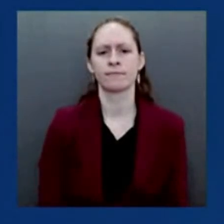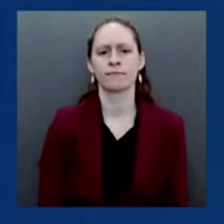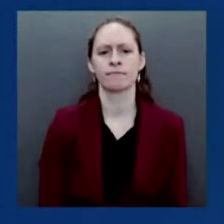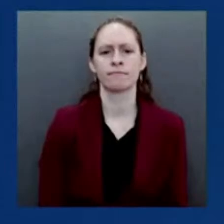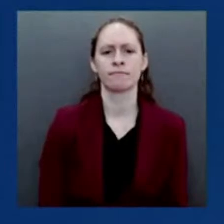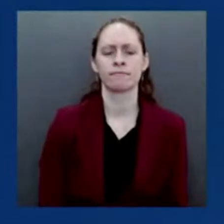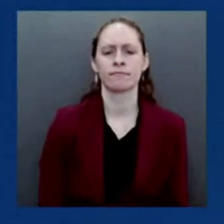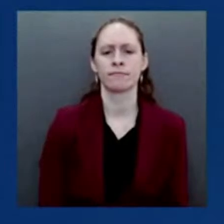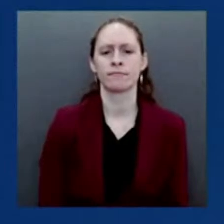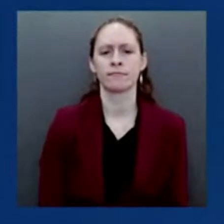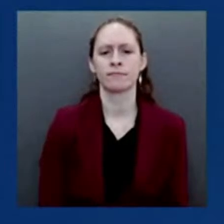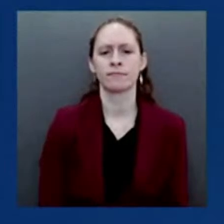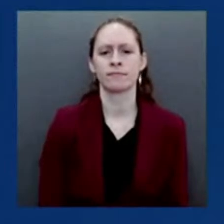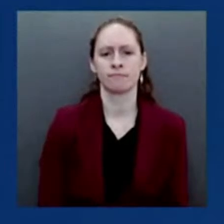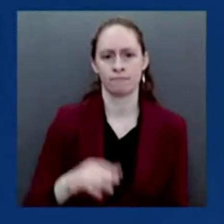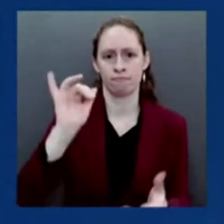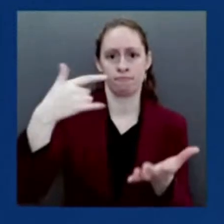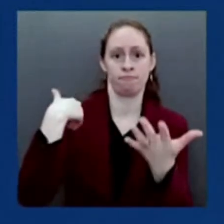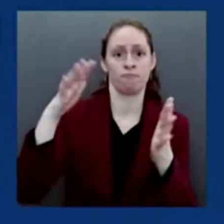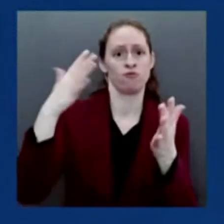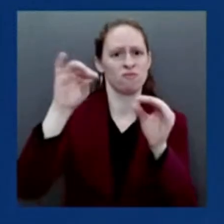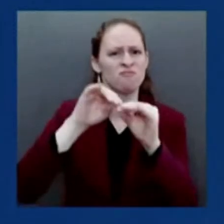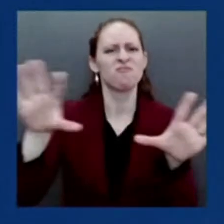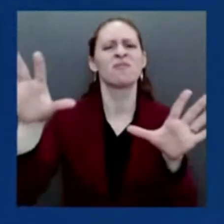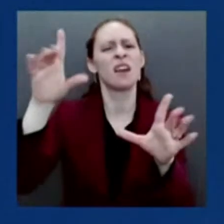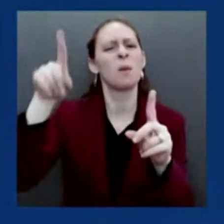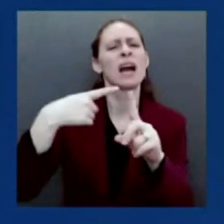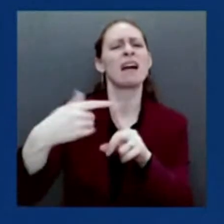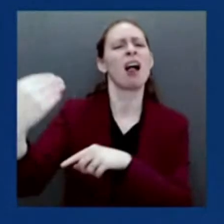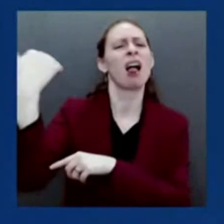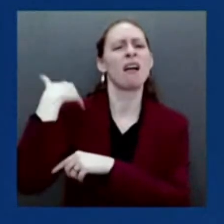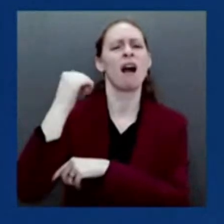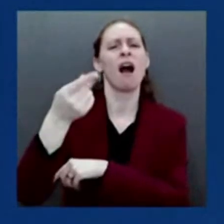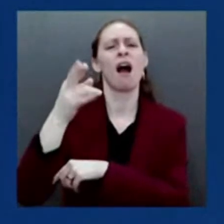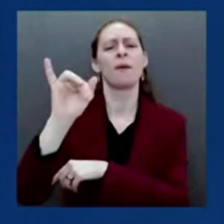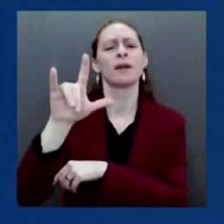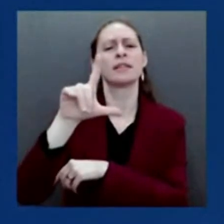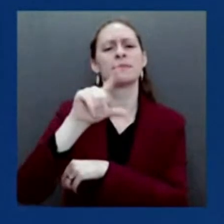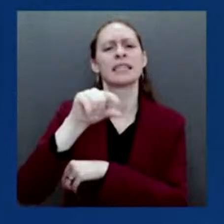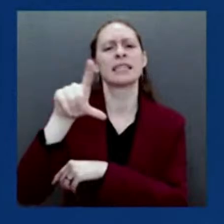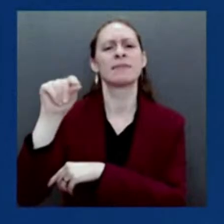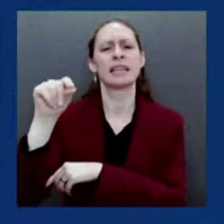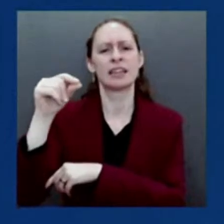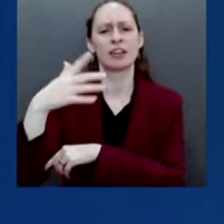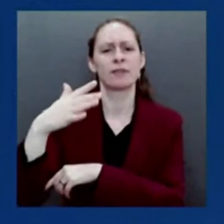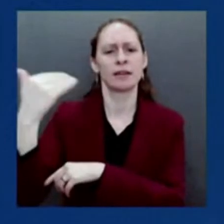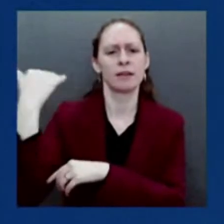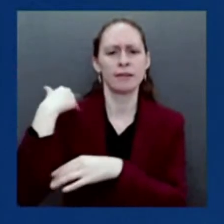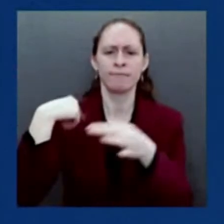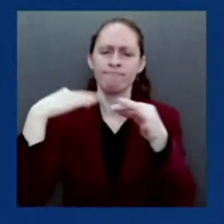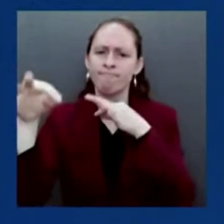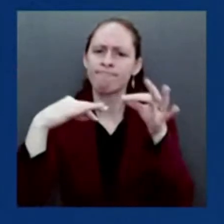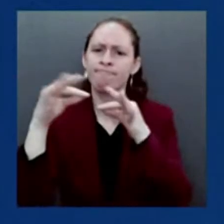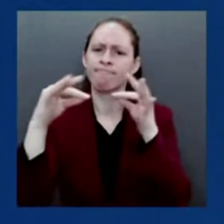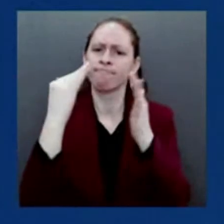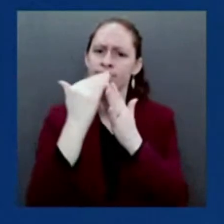WE BEGAN IN MARCH 2024 OF 2020, THE FIRST GUIDELINE WAS RELEASED IN APRIL 21 AND SINCE THEN, WE HAVE HAD 44 UPDATES IN